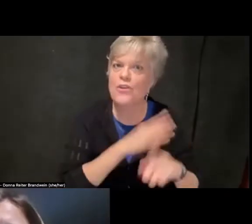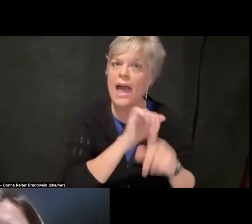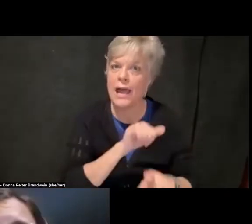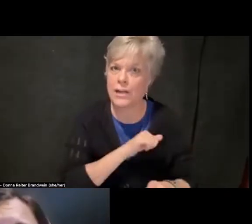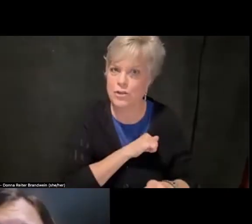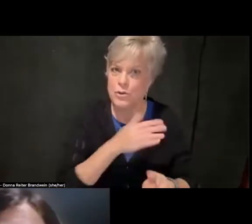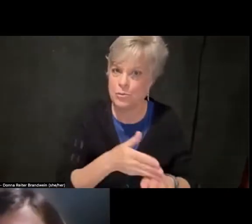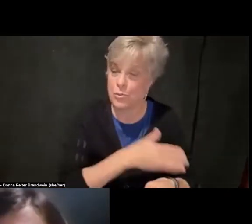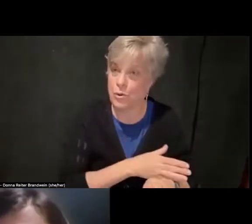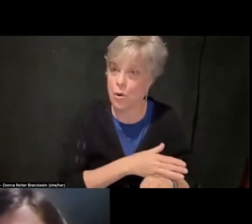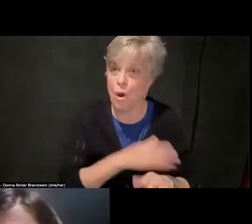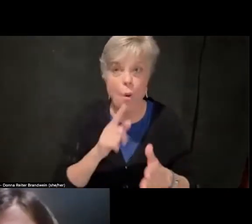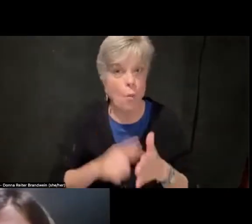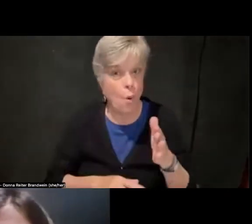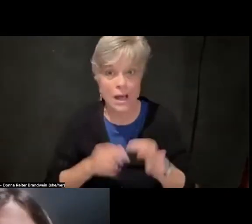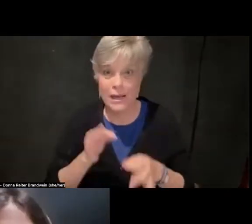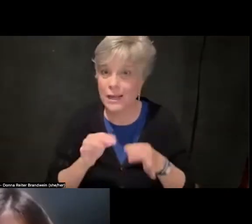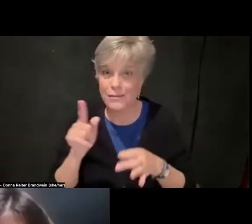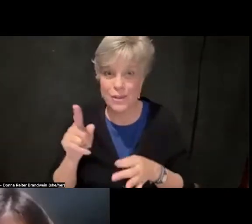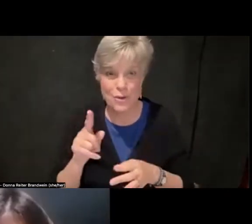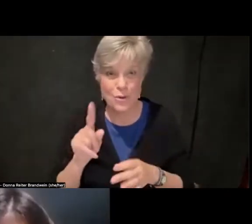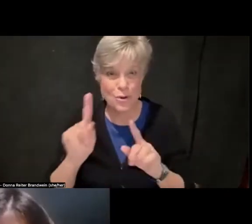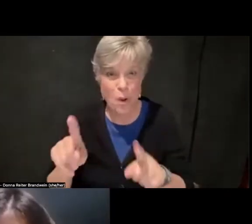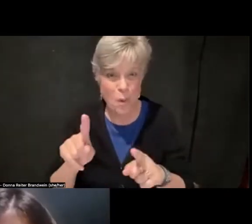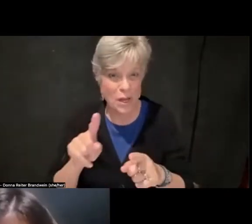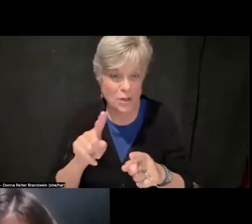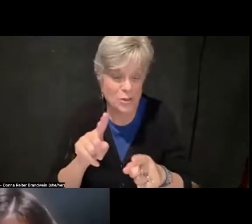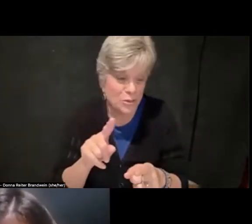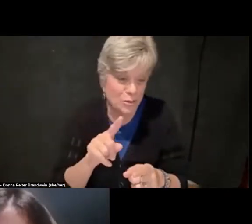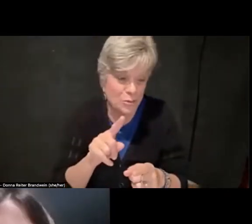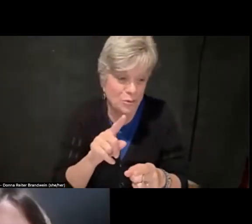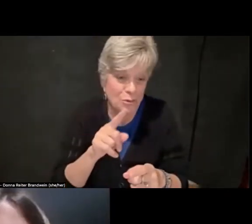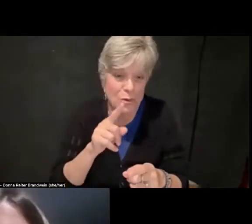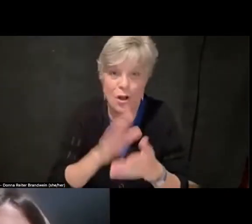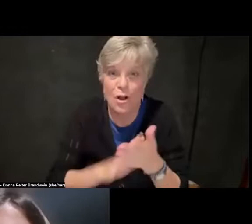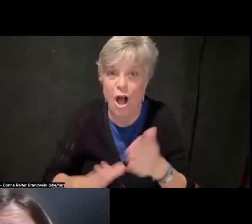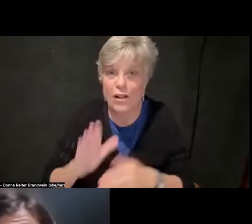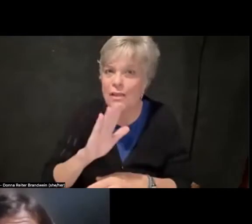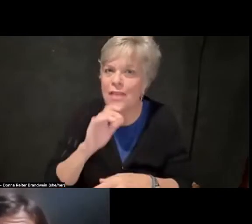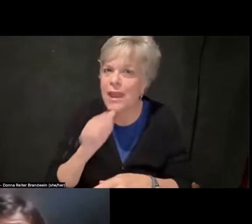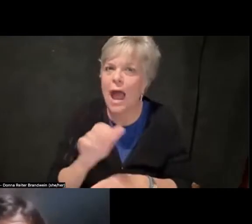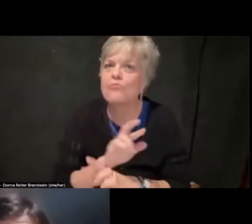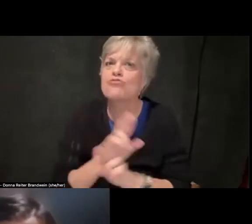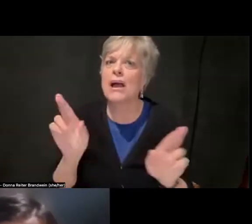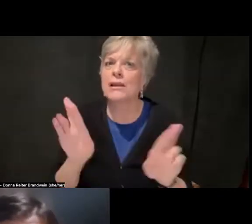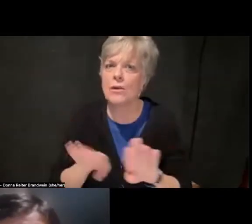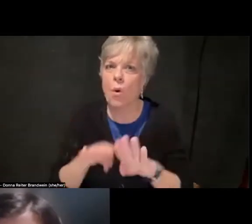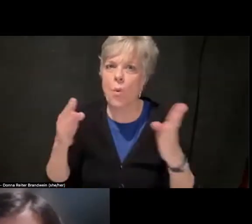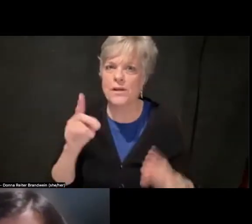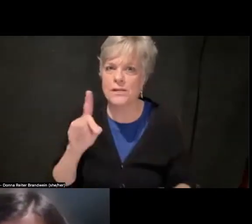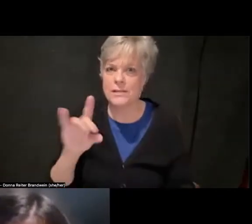that's not ready to just open a Disability Cultural Center or maybe they just started, what can we do?